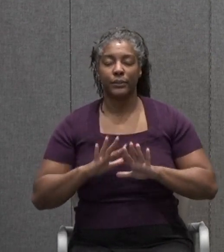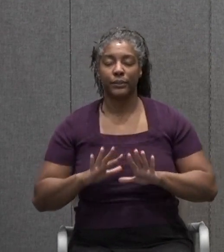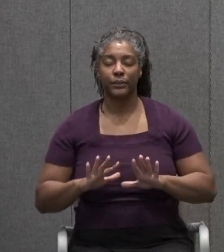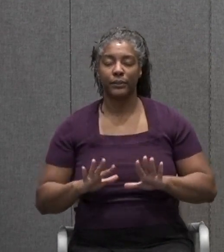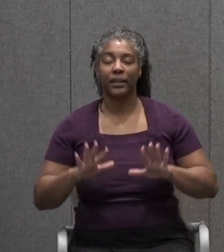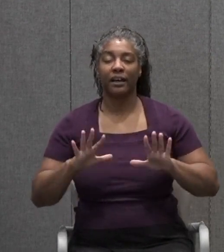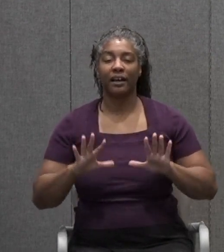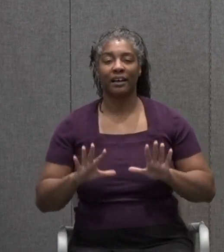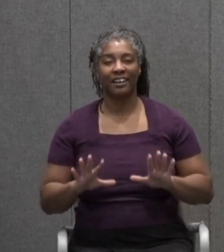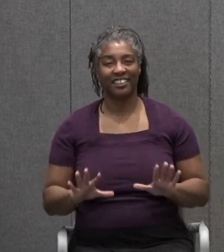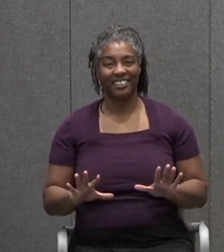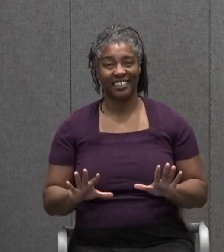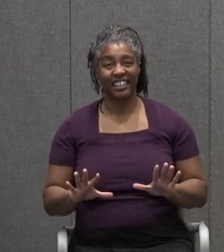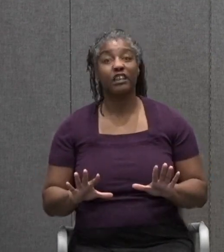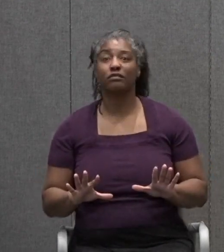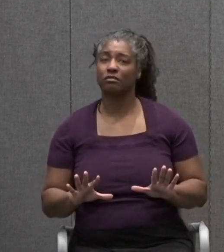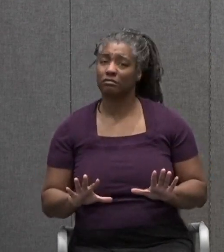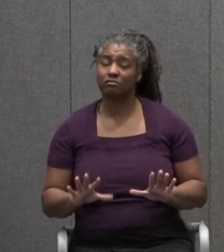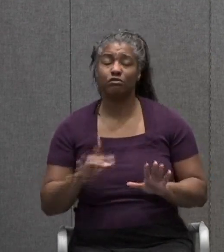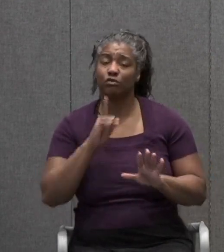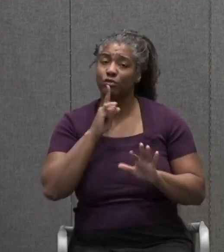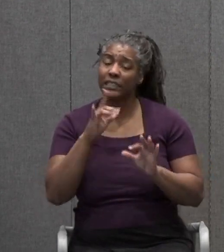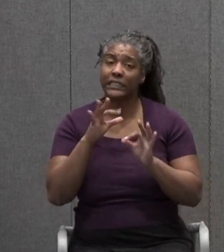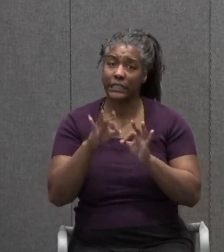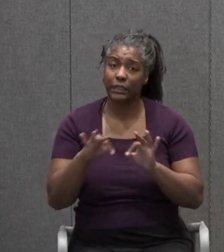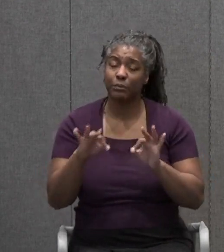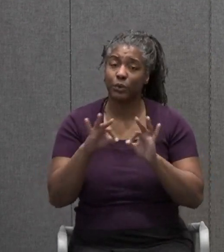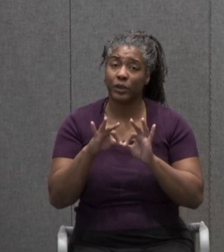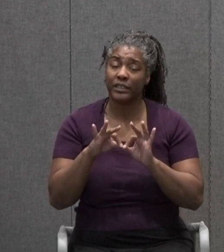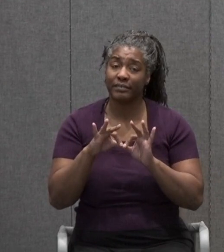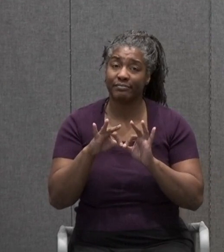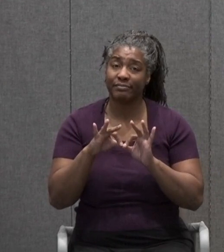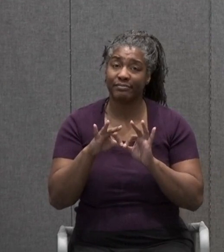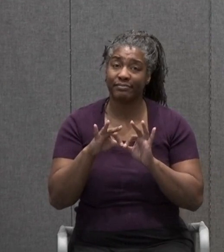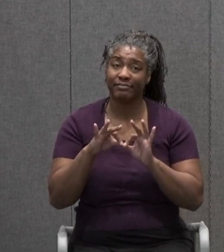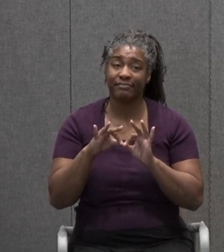So for now, I just want you to kind of rest and let everything go.